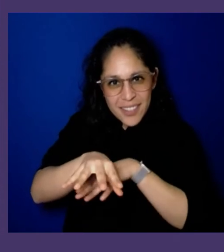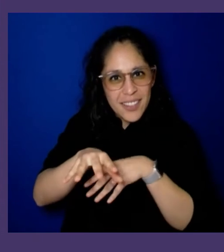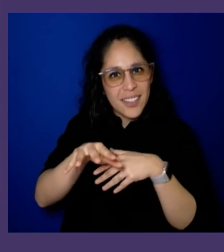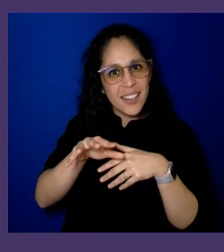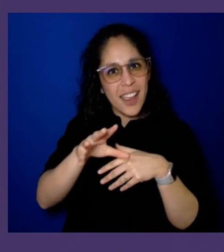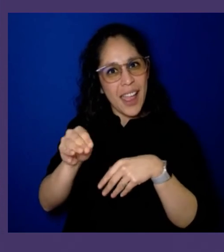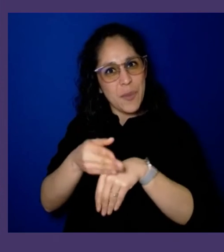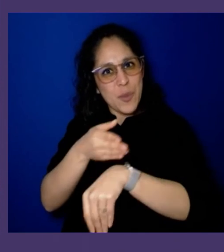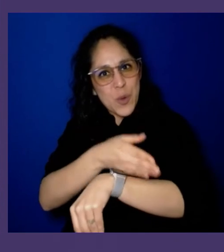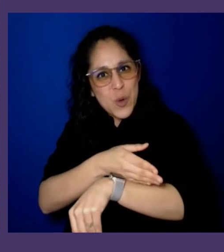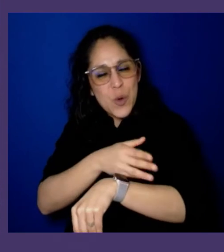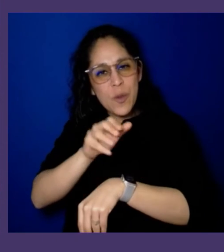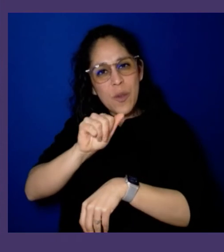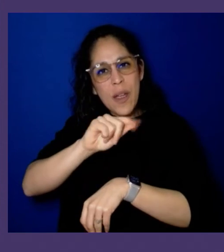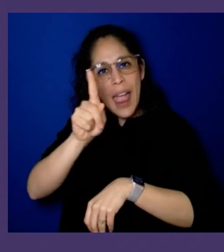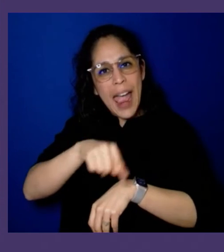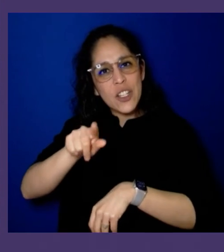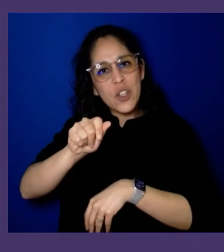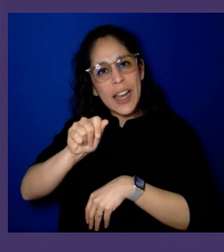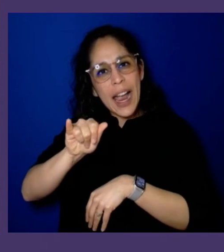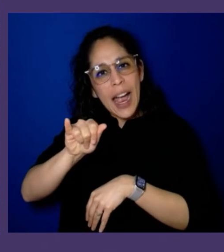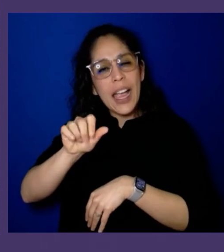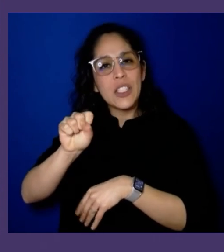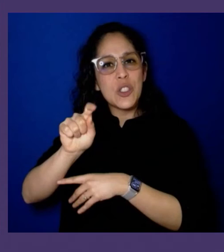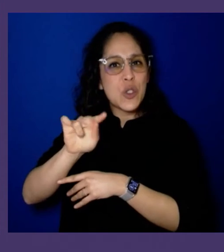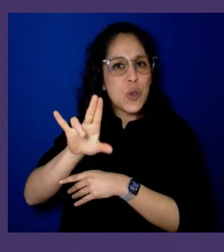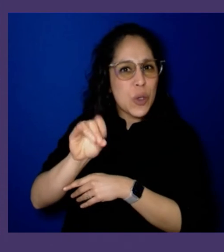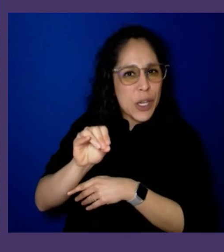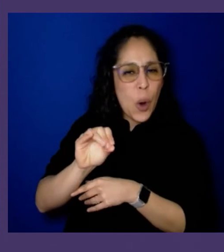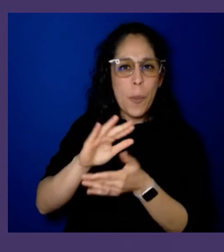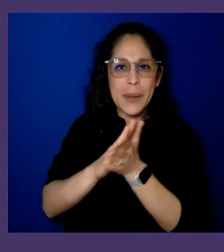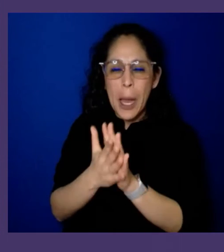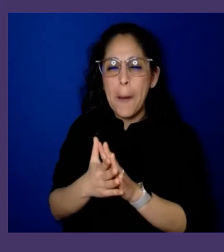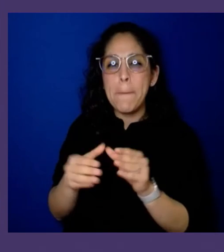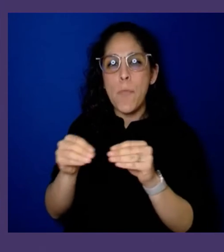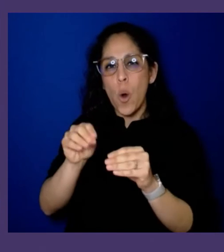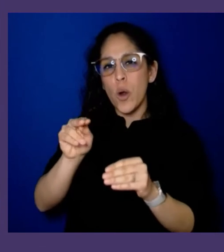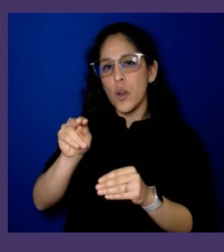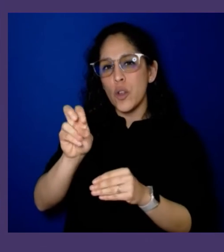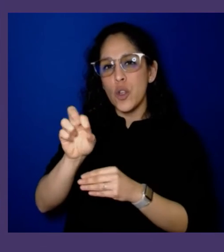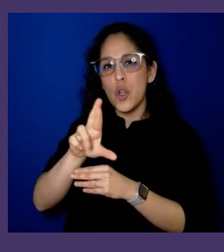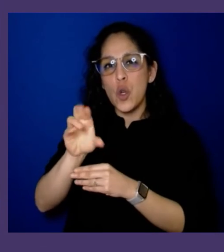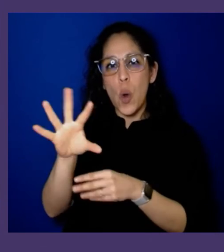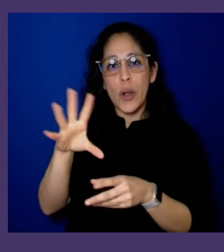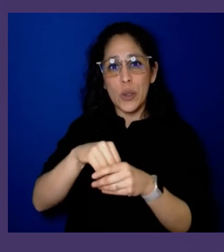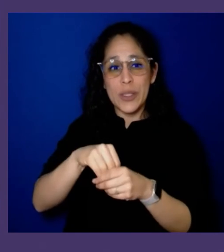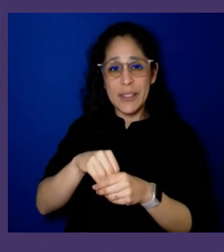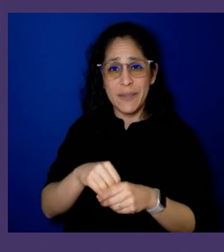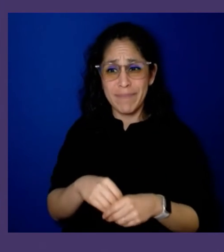Azure AI Studio be more neuroinclusive. Daryk Kohler: Thank you, Scott.